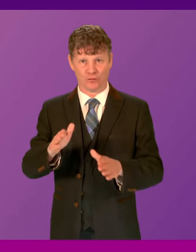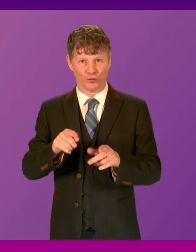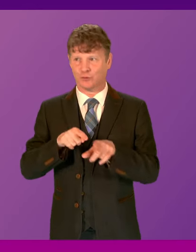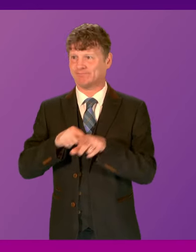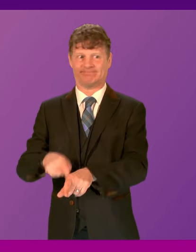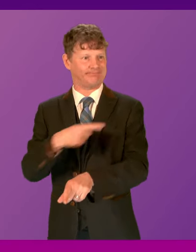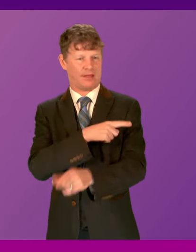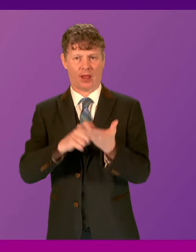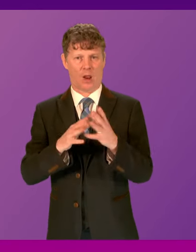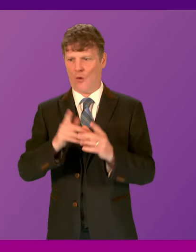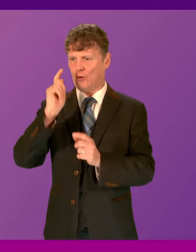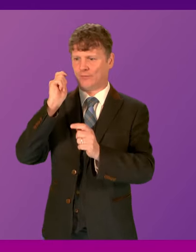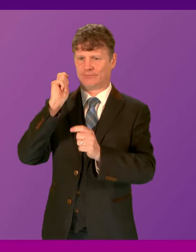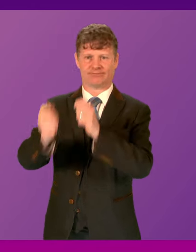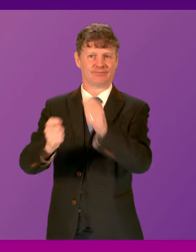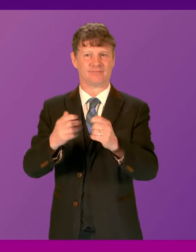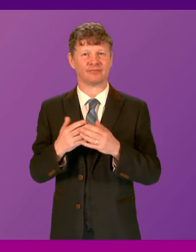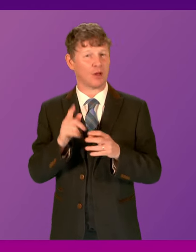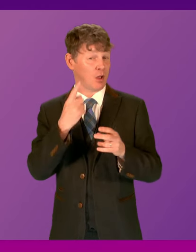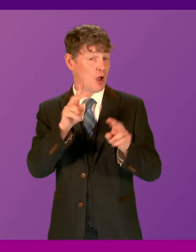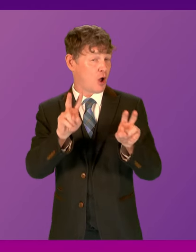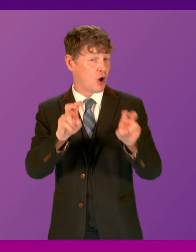The First Minister has just quoted. Let us hear a quote from a professor of law